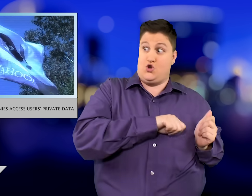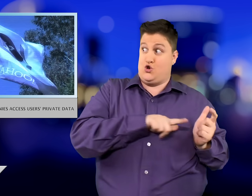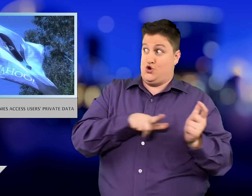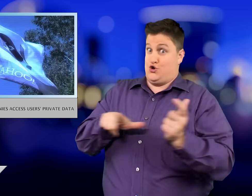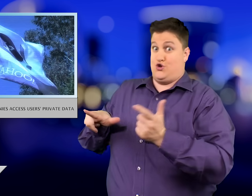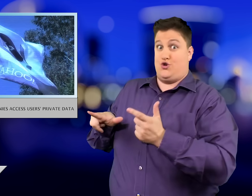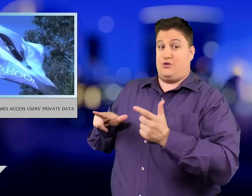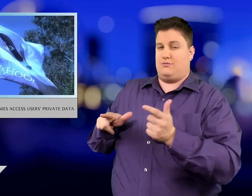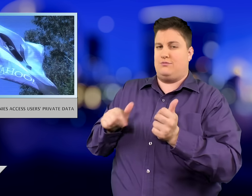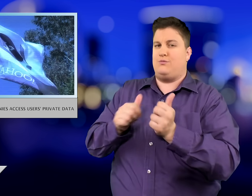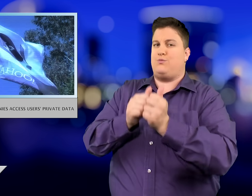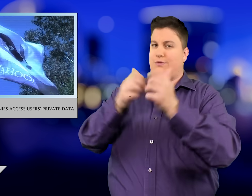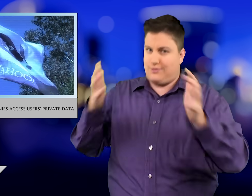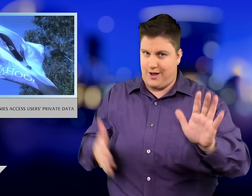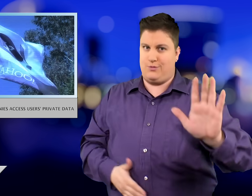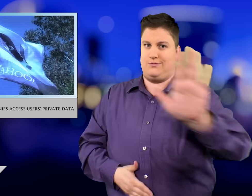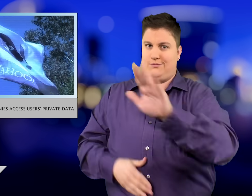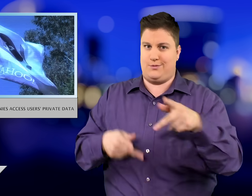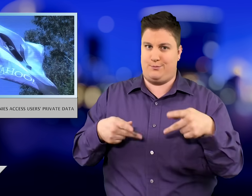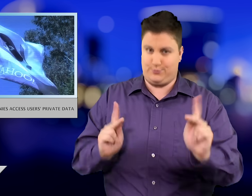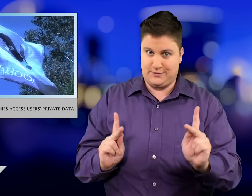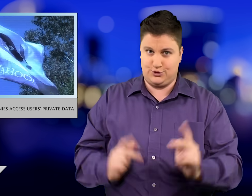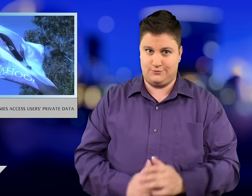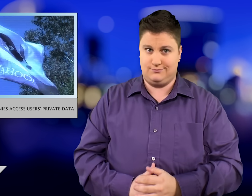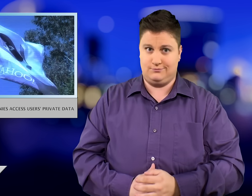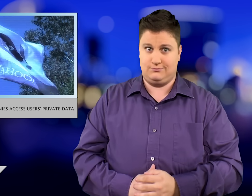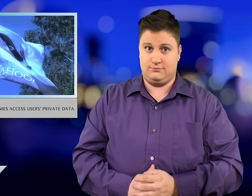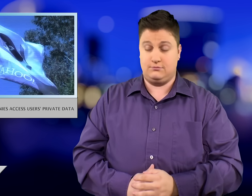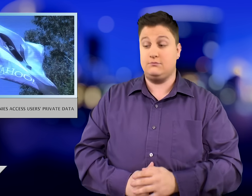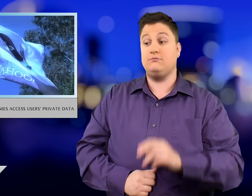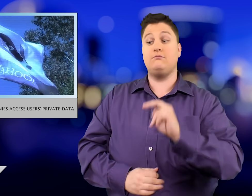All without your consent.